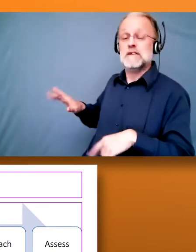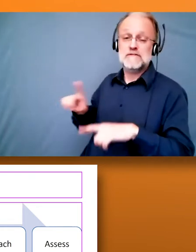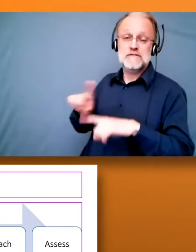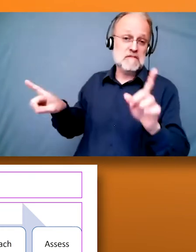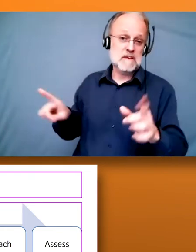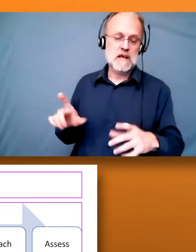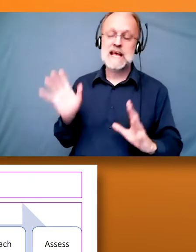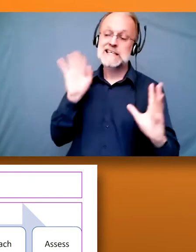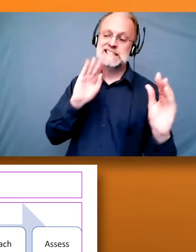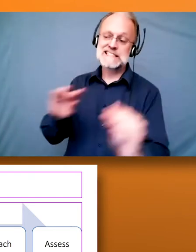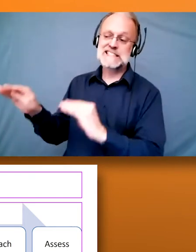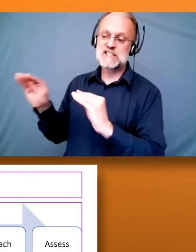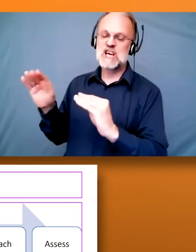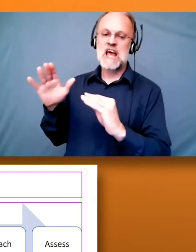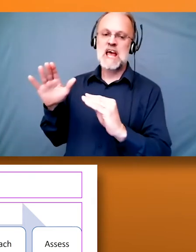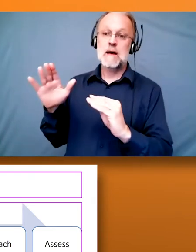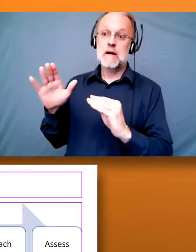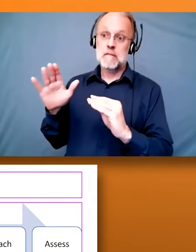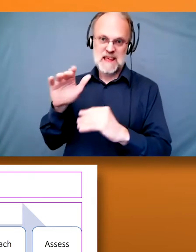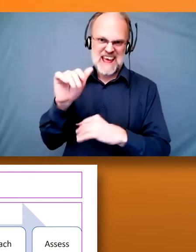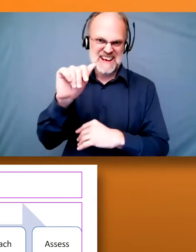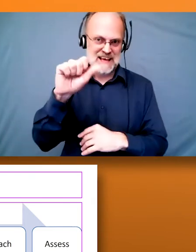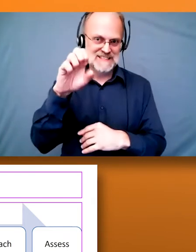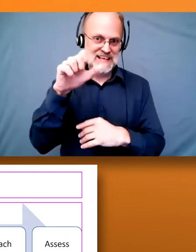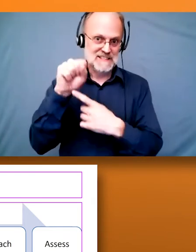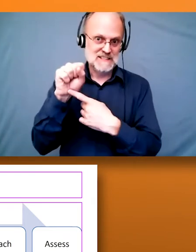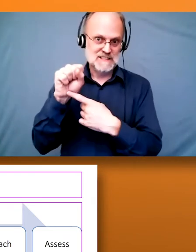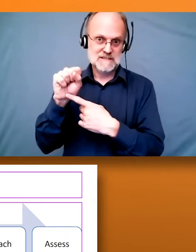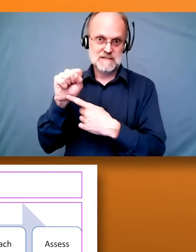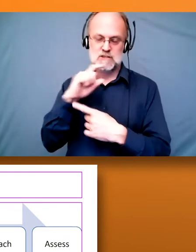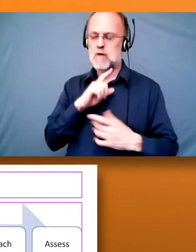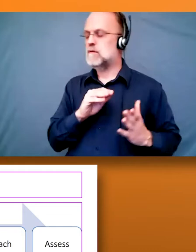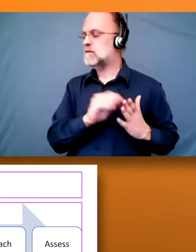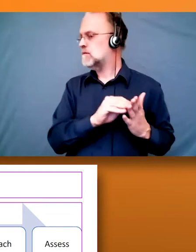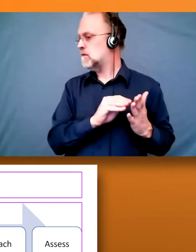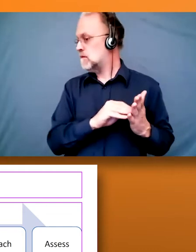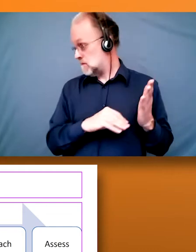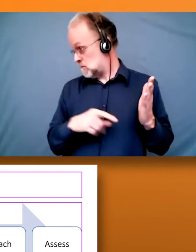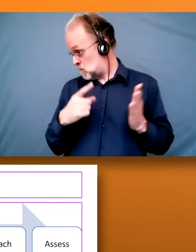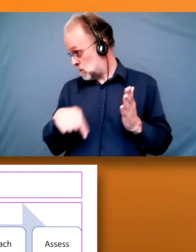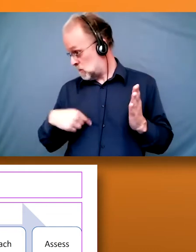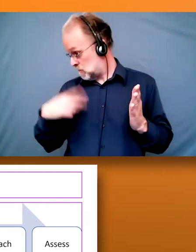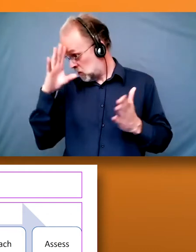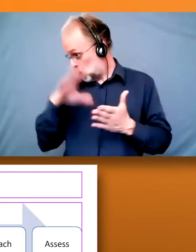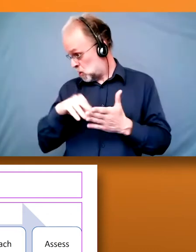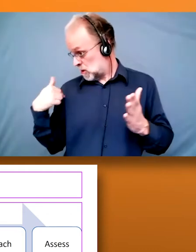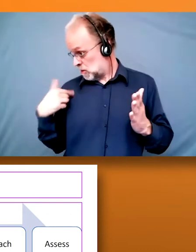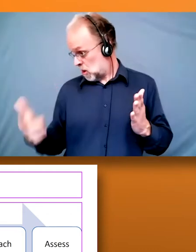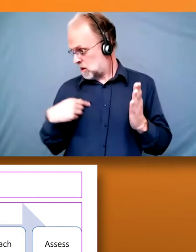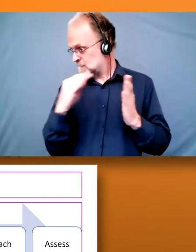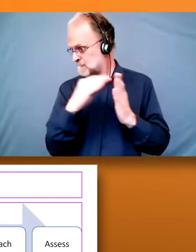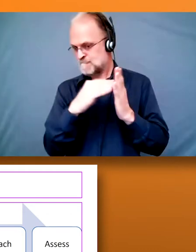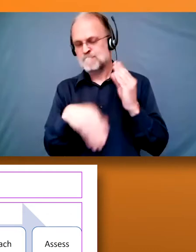Then you want to teach those words, and then you want to assess. So you're going to keep a log of what they have learned along the way.